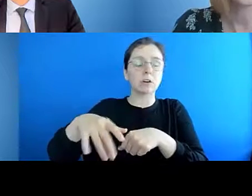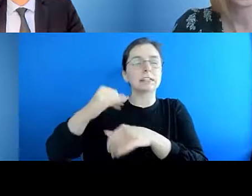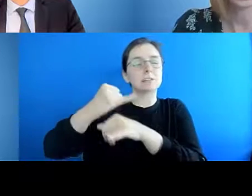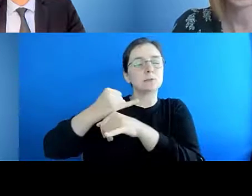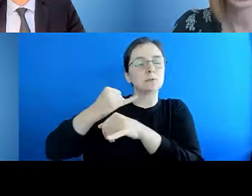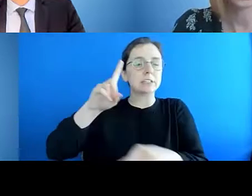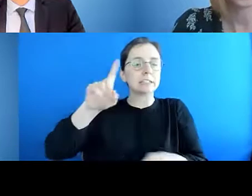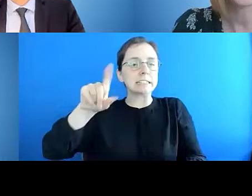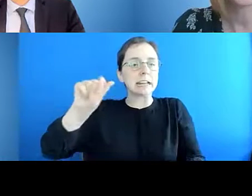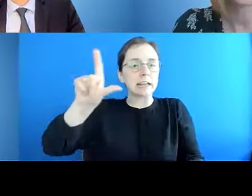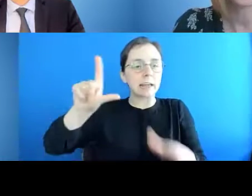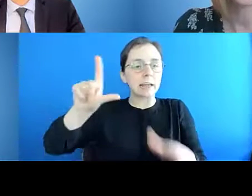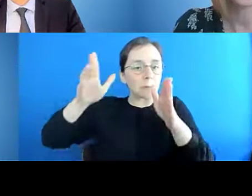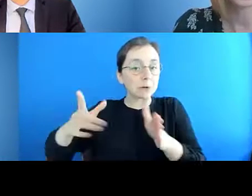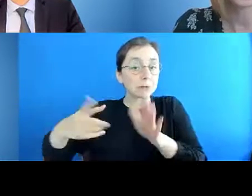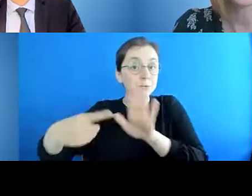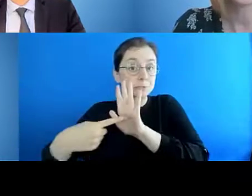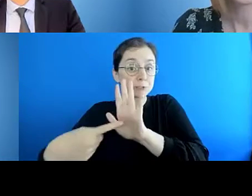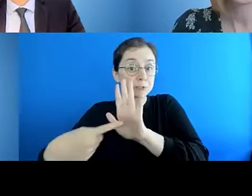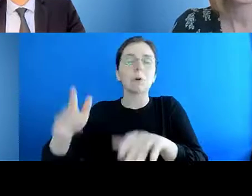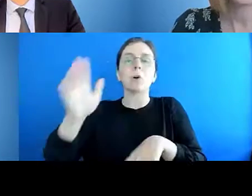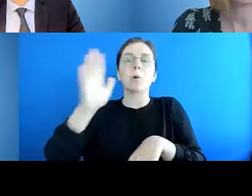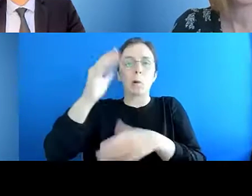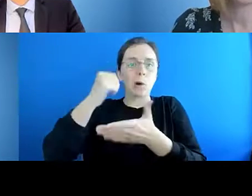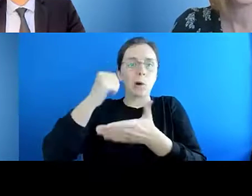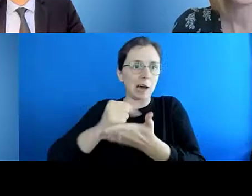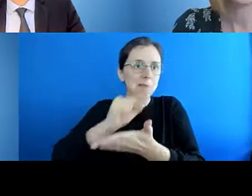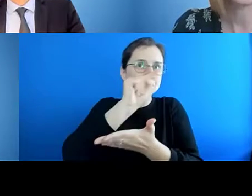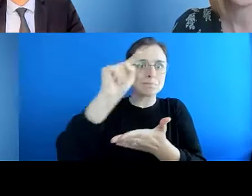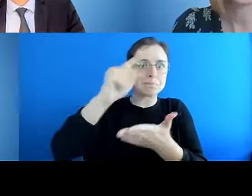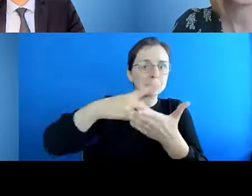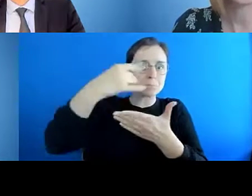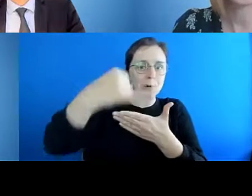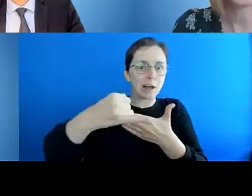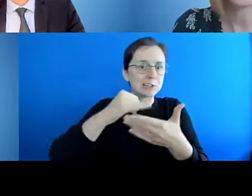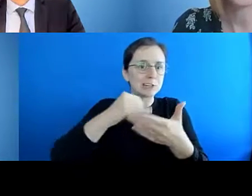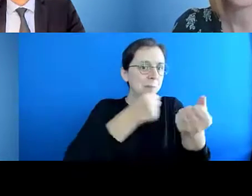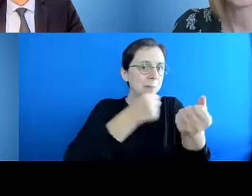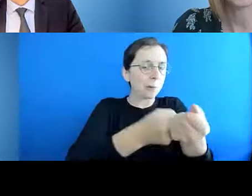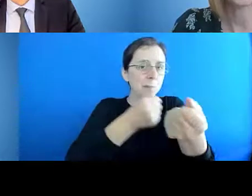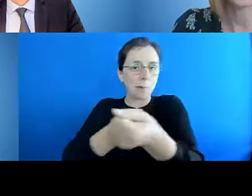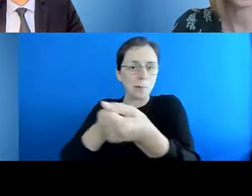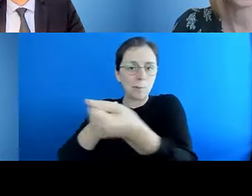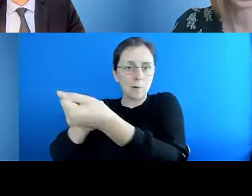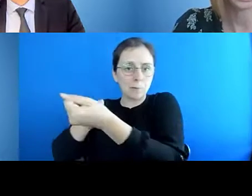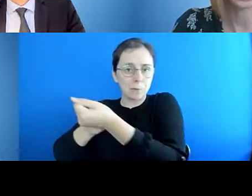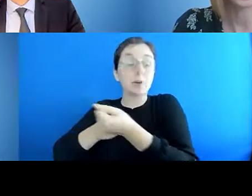who are helping across projects, that might be funded out of your institutions and direct costs,